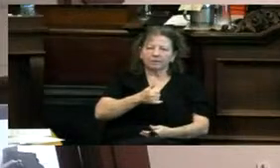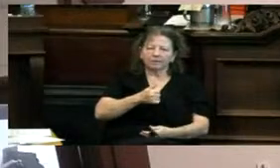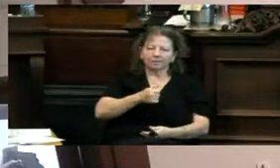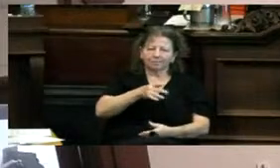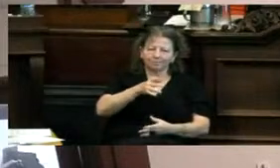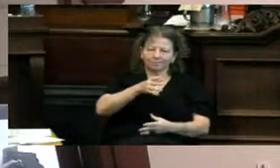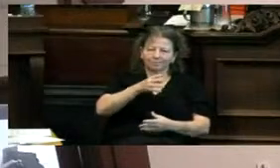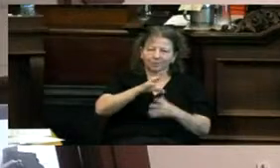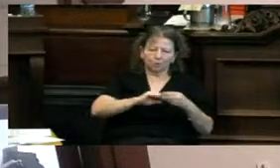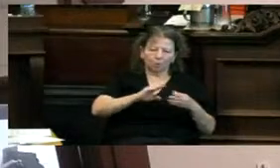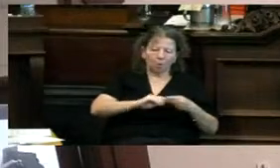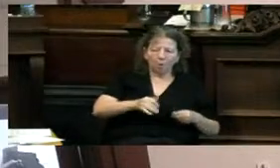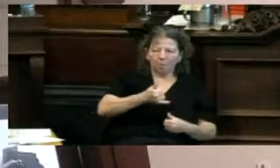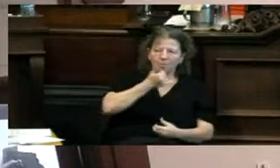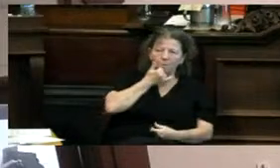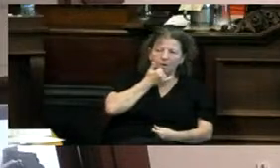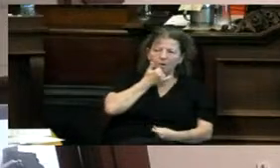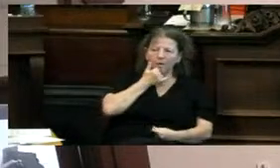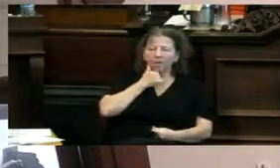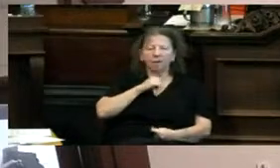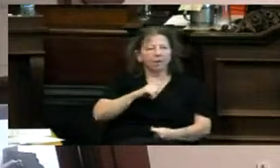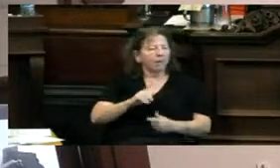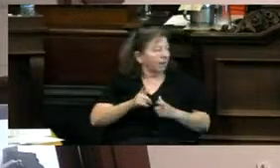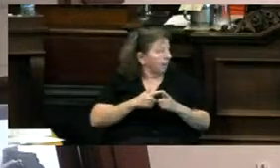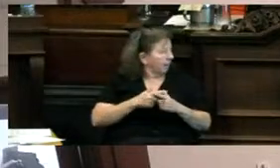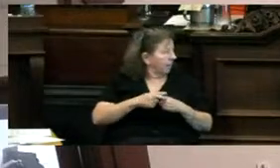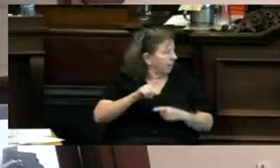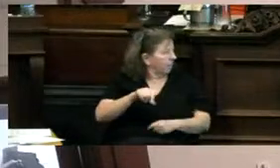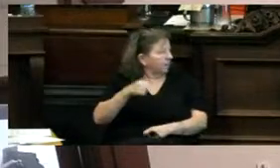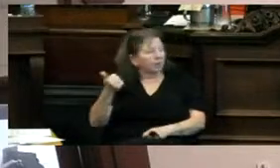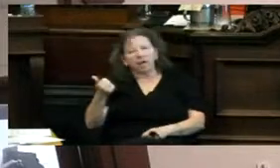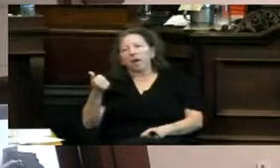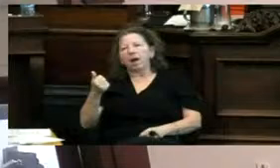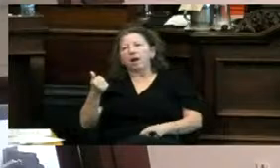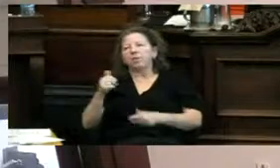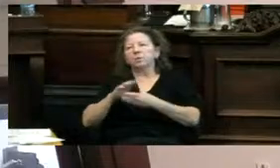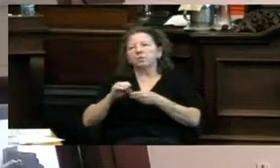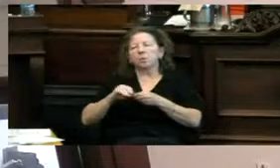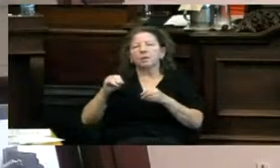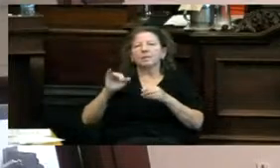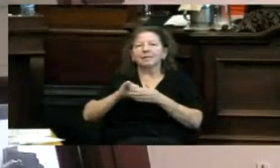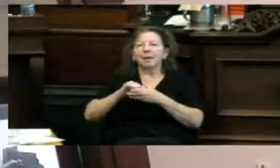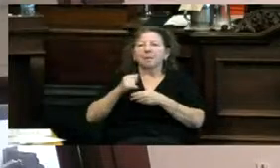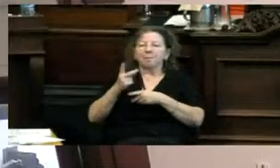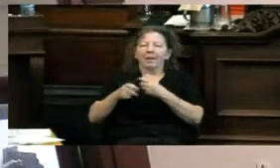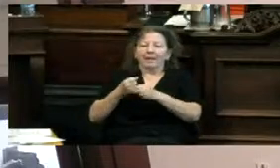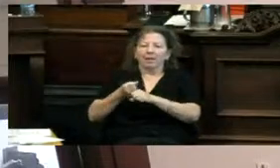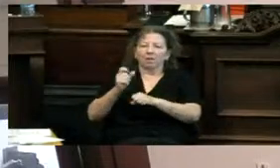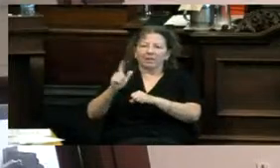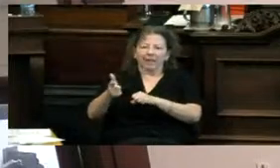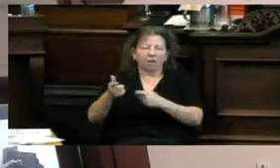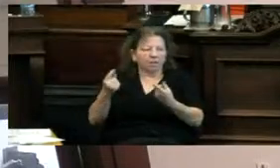to try to justify the officer's wrongful recollection of the